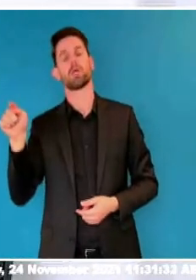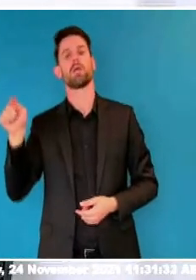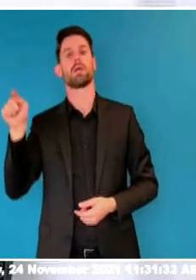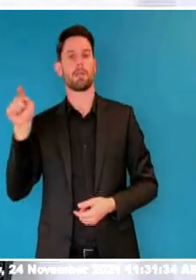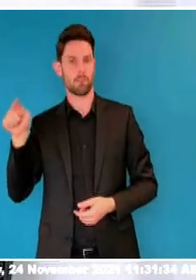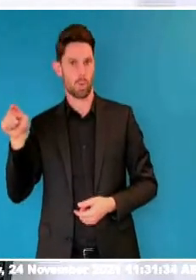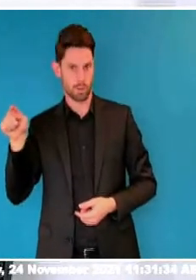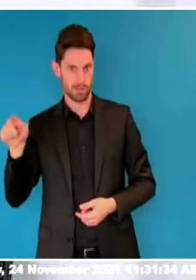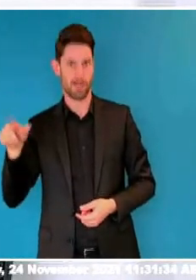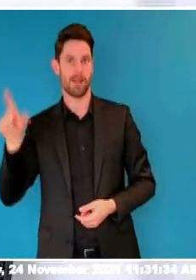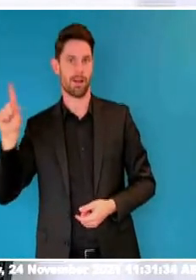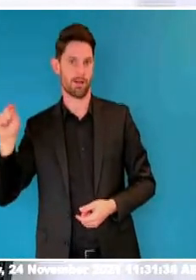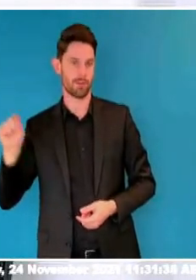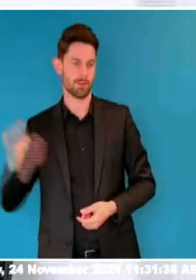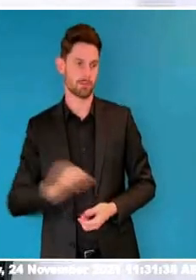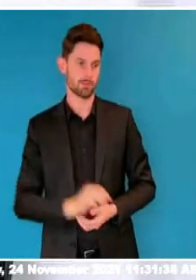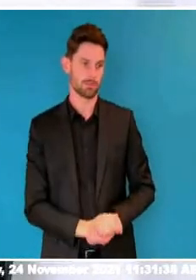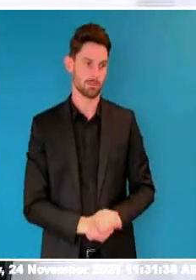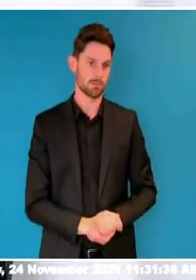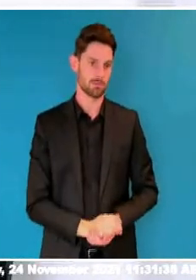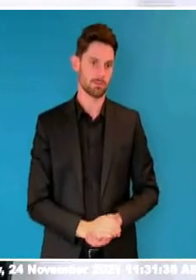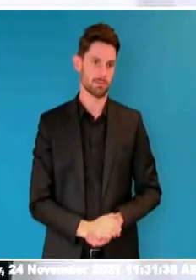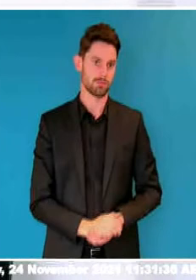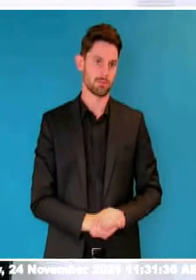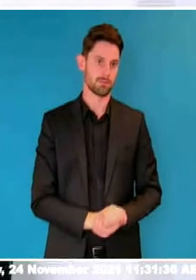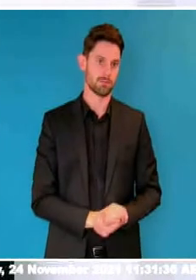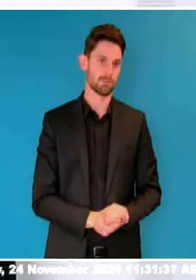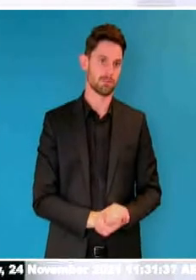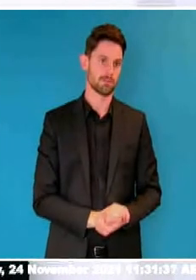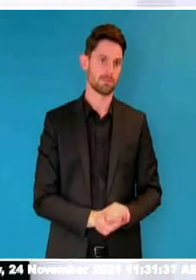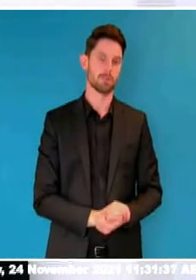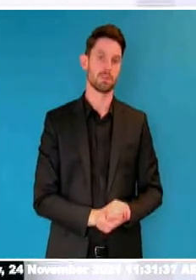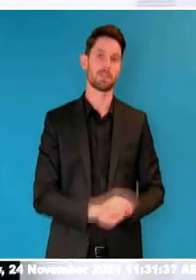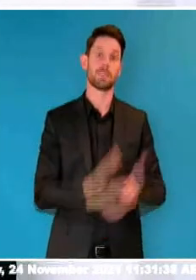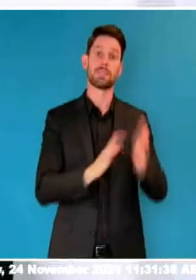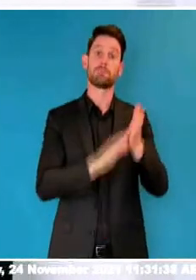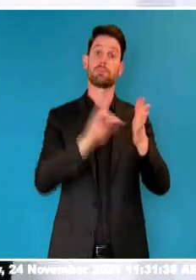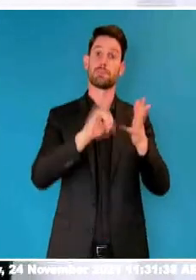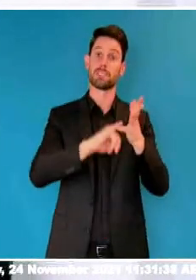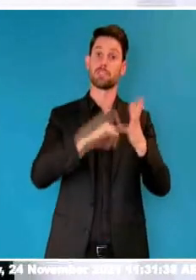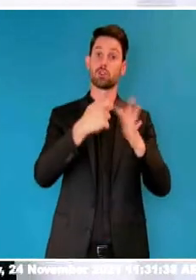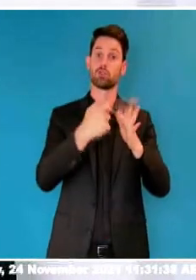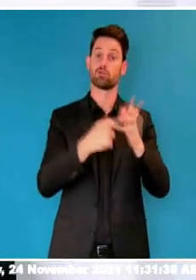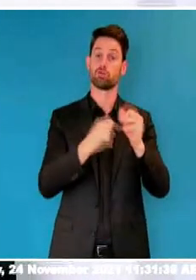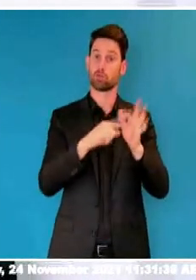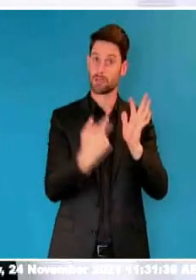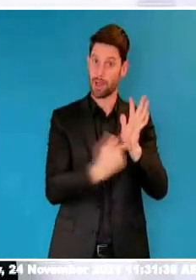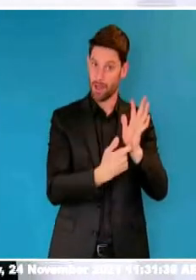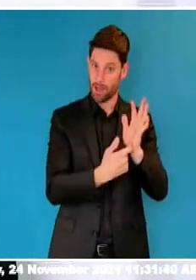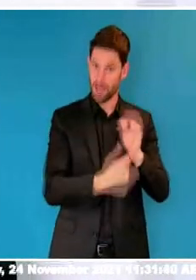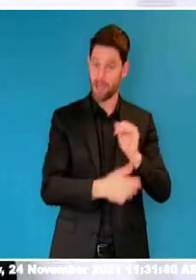The statement of Ms Kruger dated 18 June 2021 will